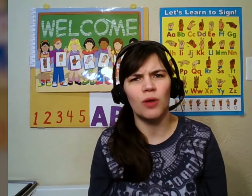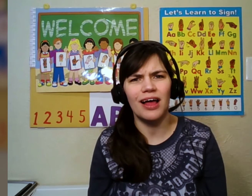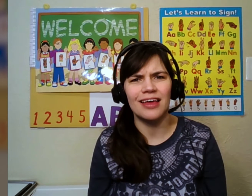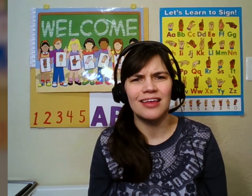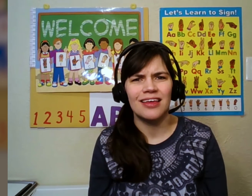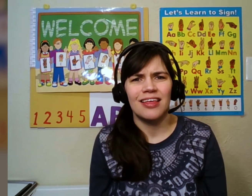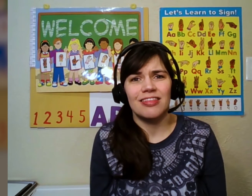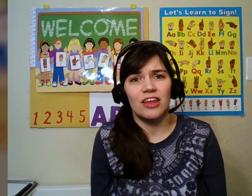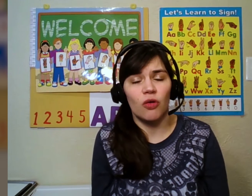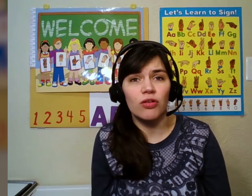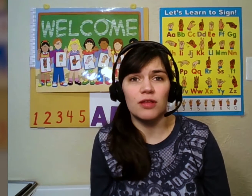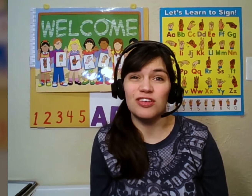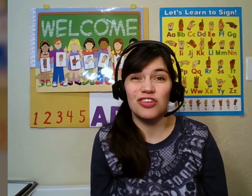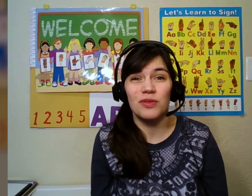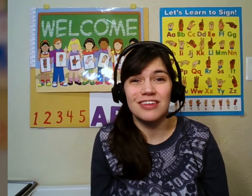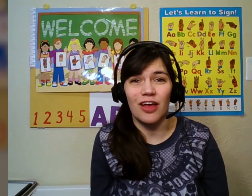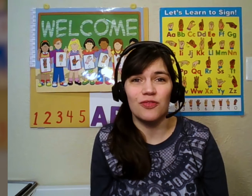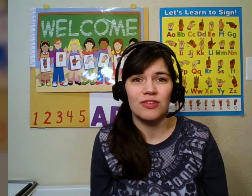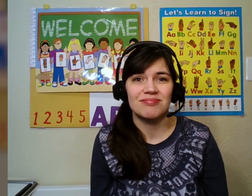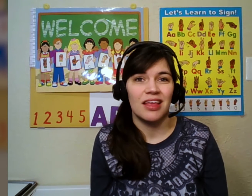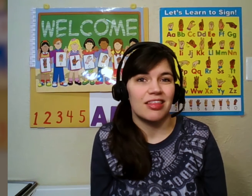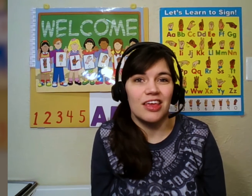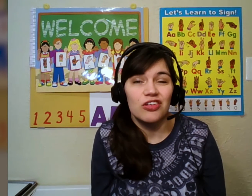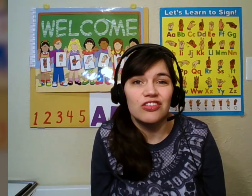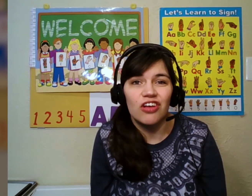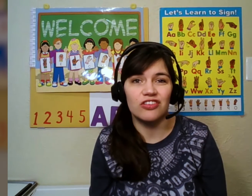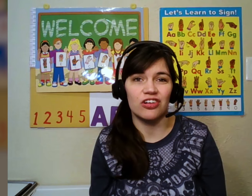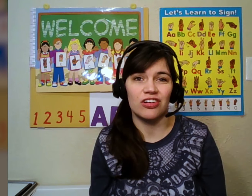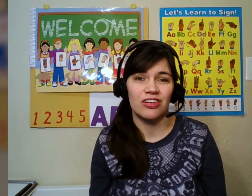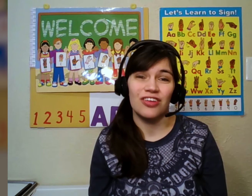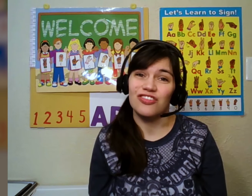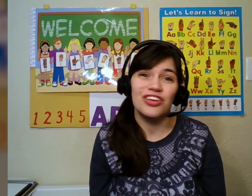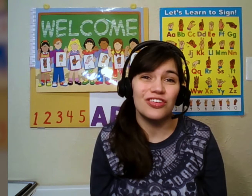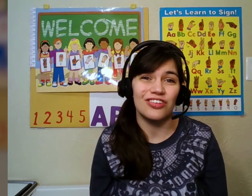children why. They told him that she was deaf. They couldn't talk to her, she